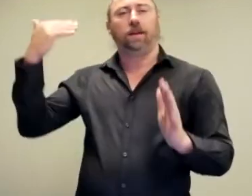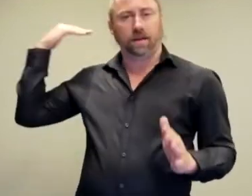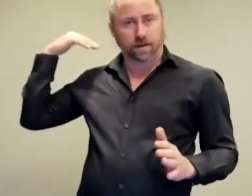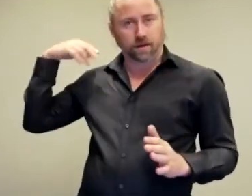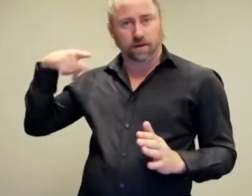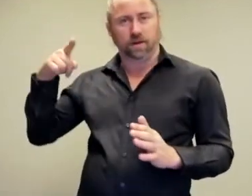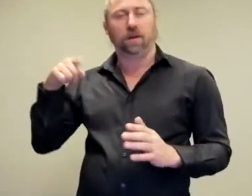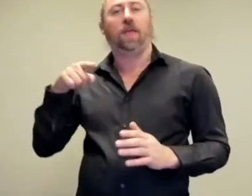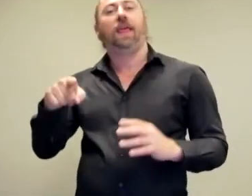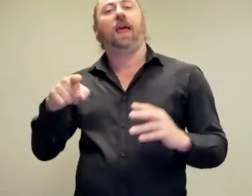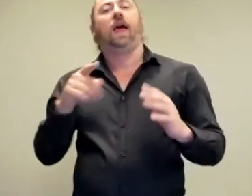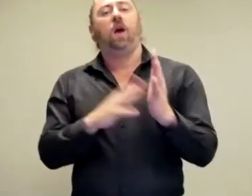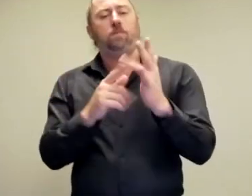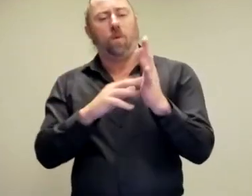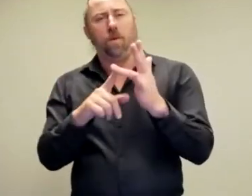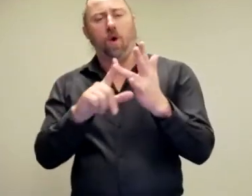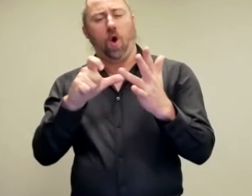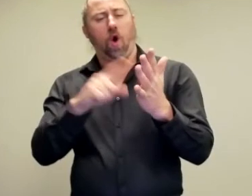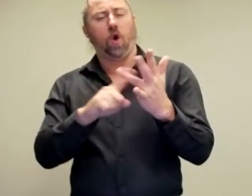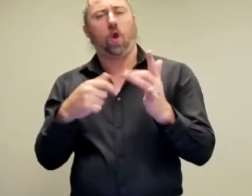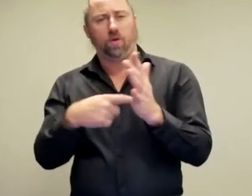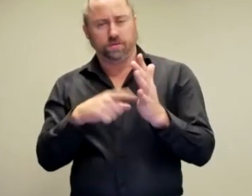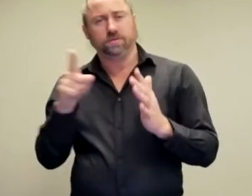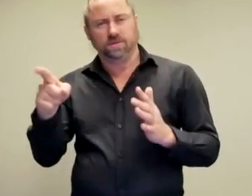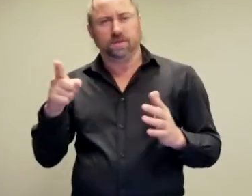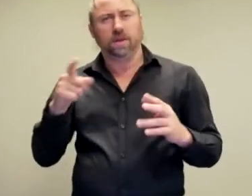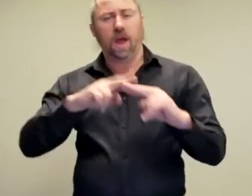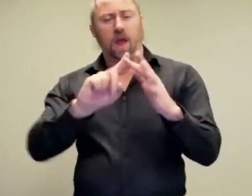fertility goddess, taught women the act of spinning thread.